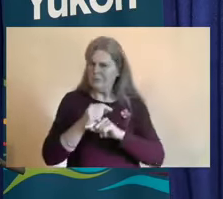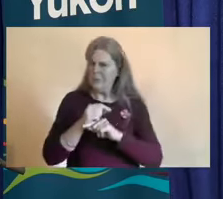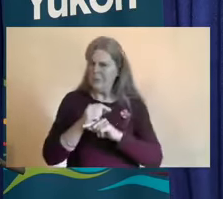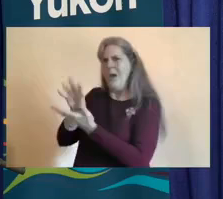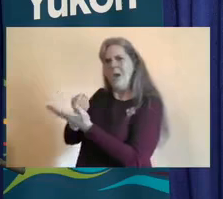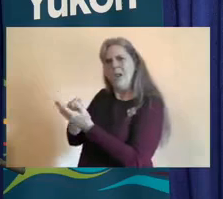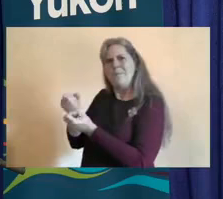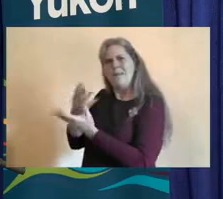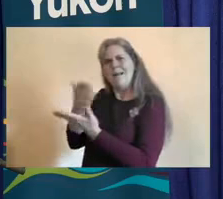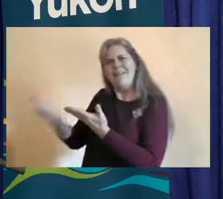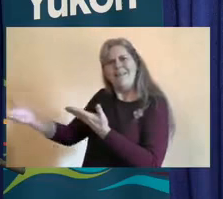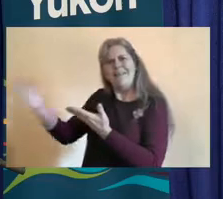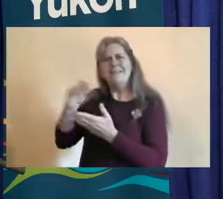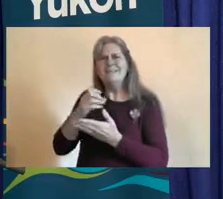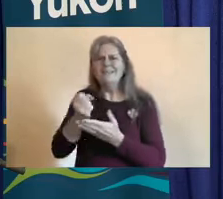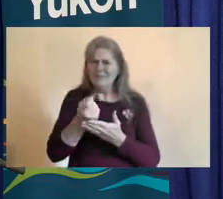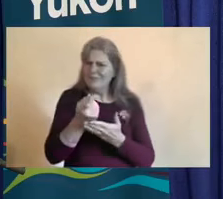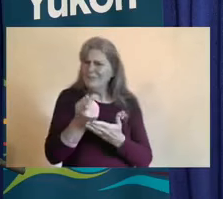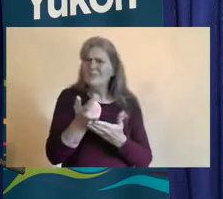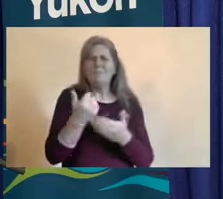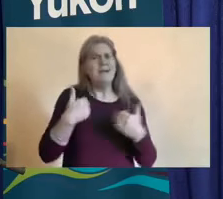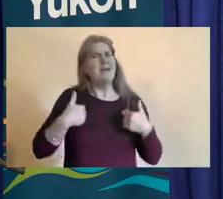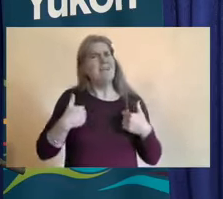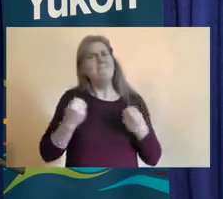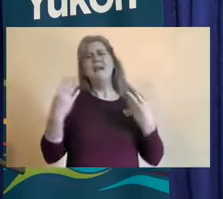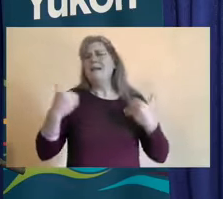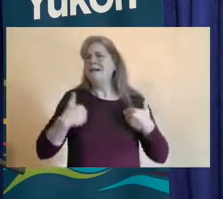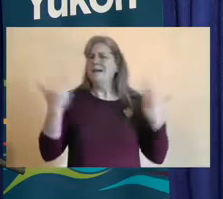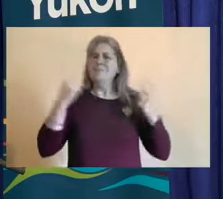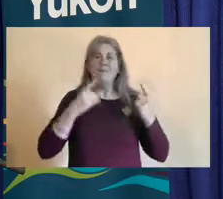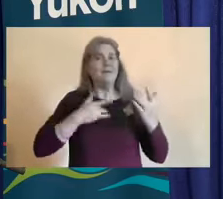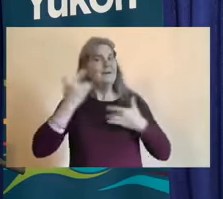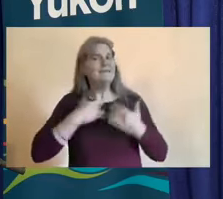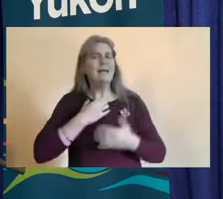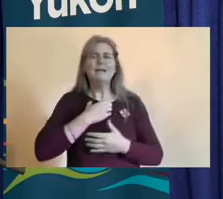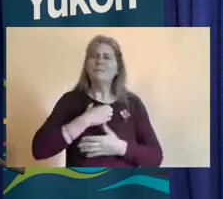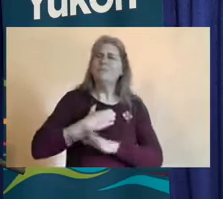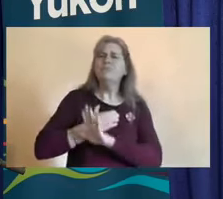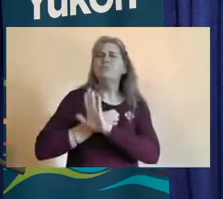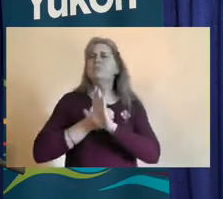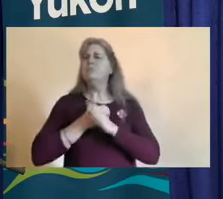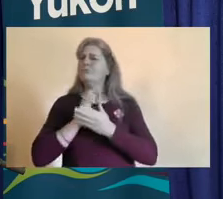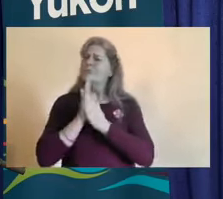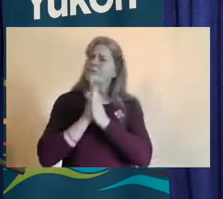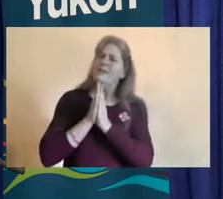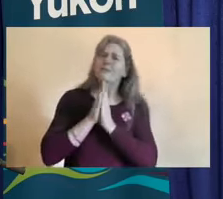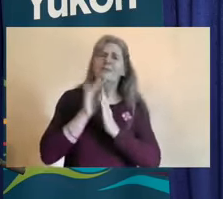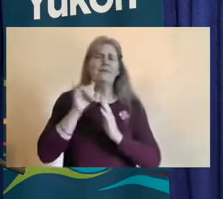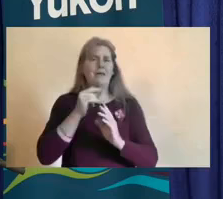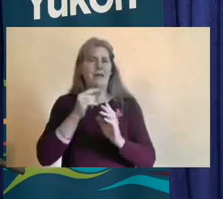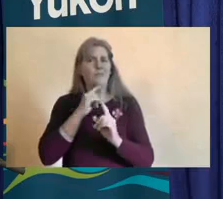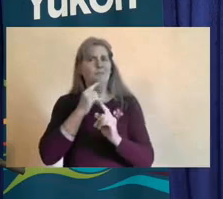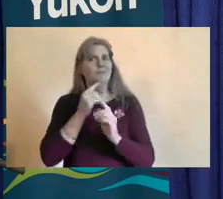really good-- a lot of young people that are excited, passionate, and we really look forward to hearing from them,